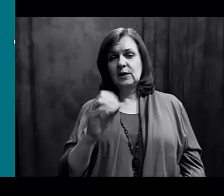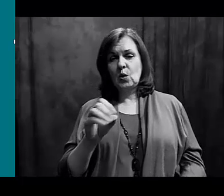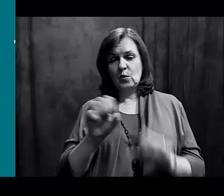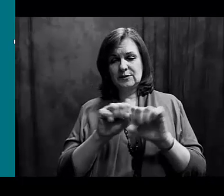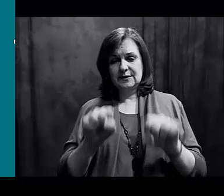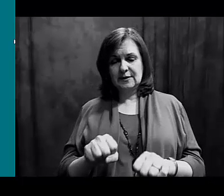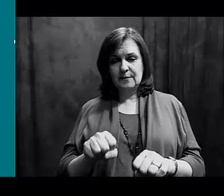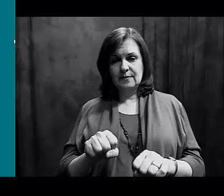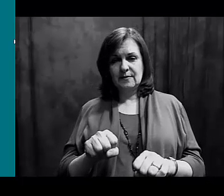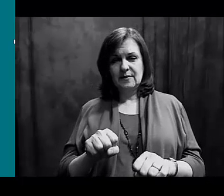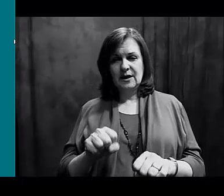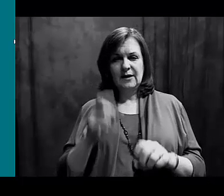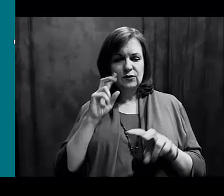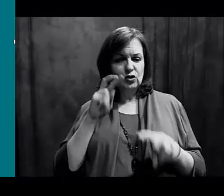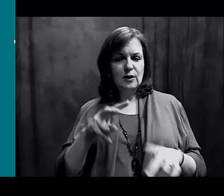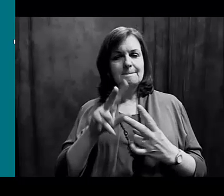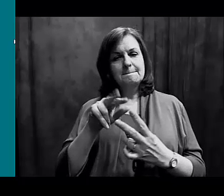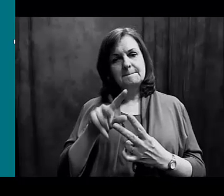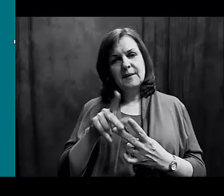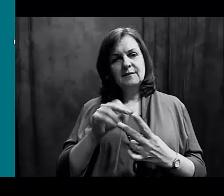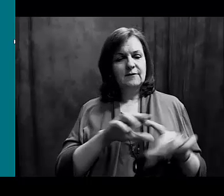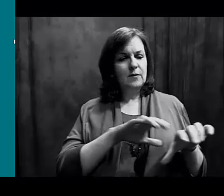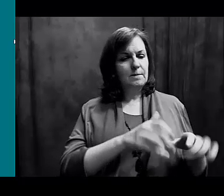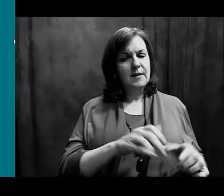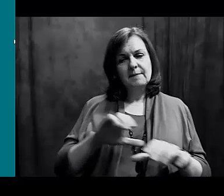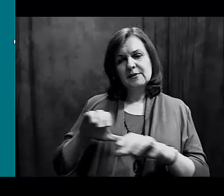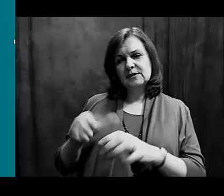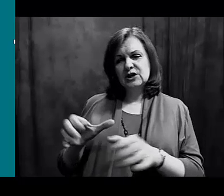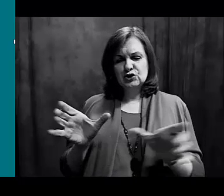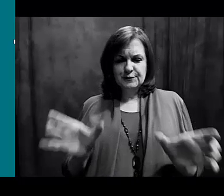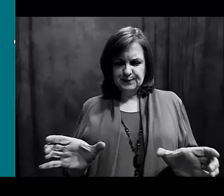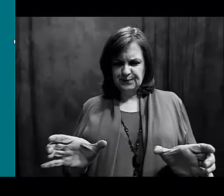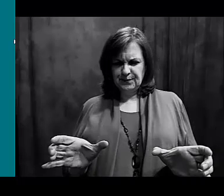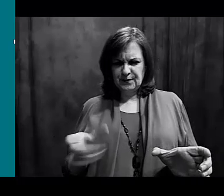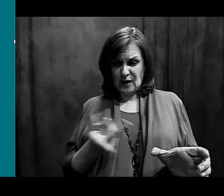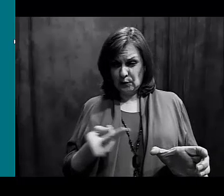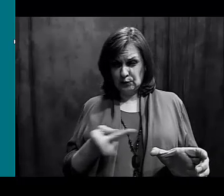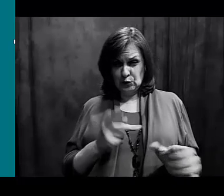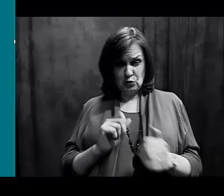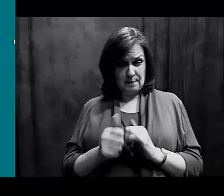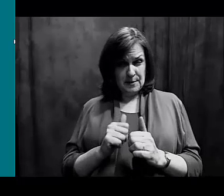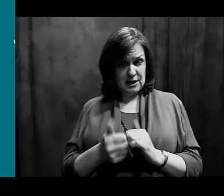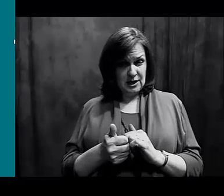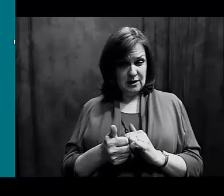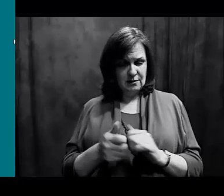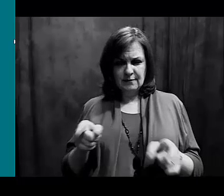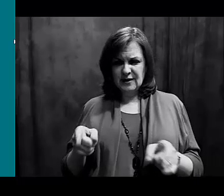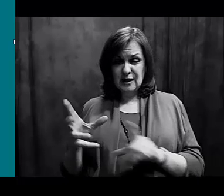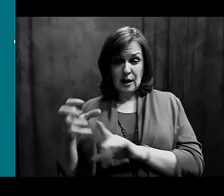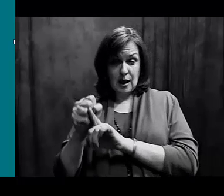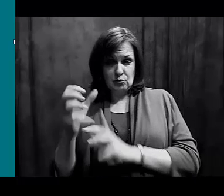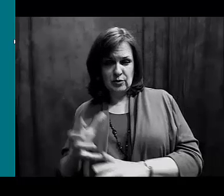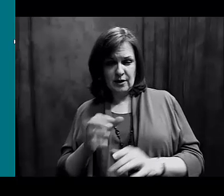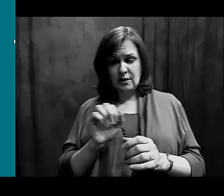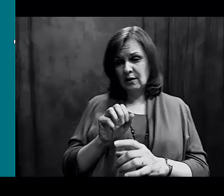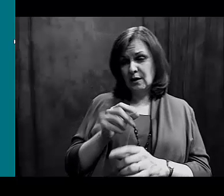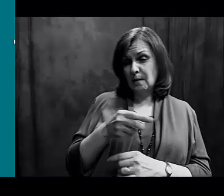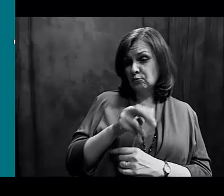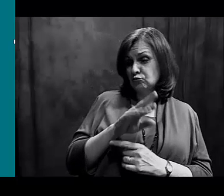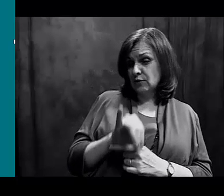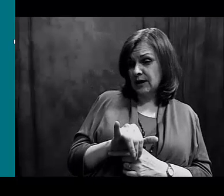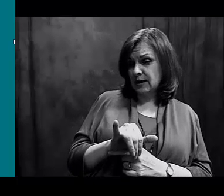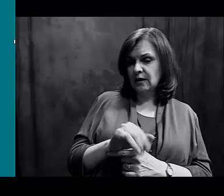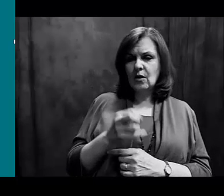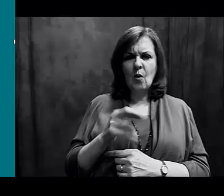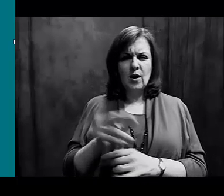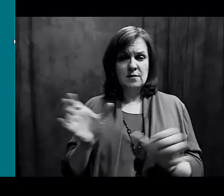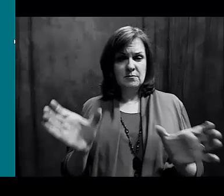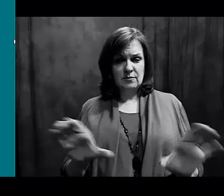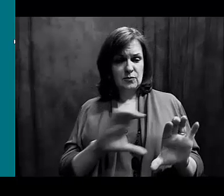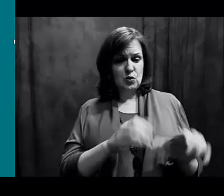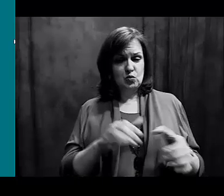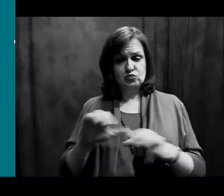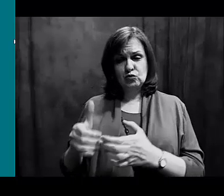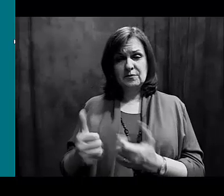pairs of populations - and see are they competing? are they predator-prey? are they actually helping one another?